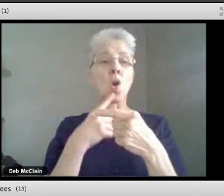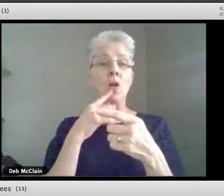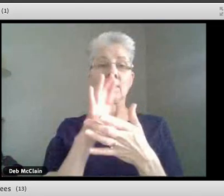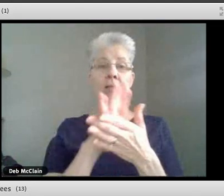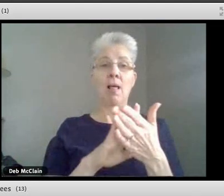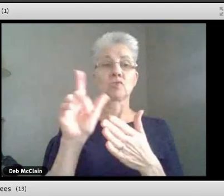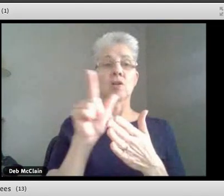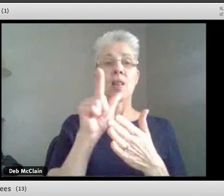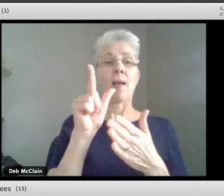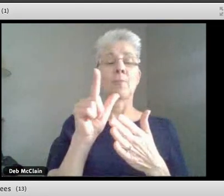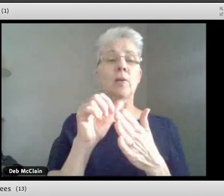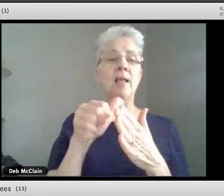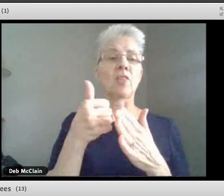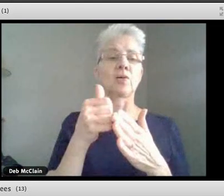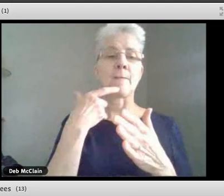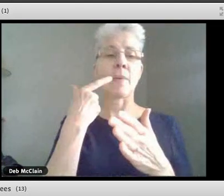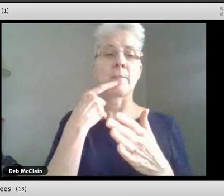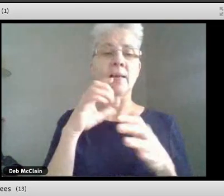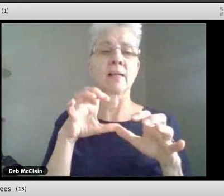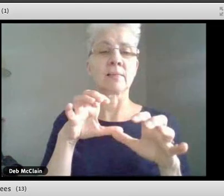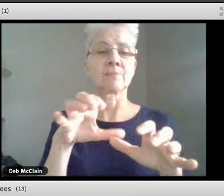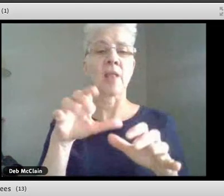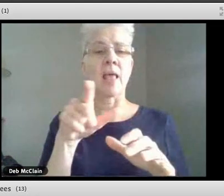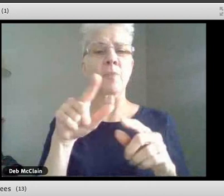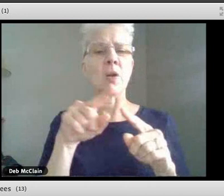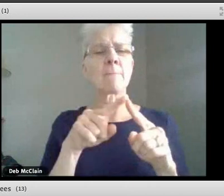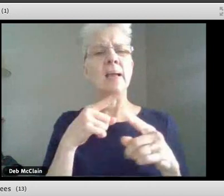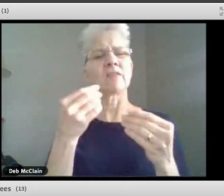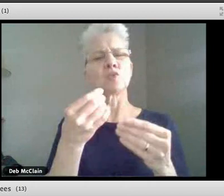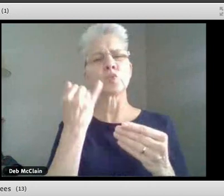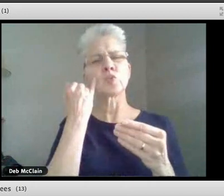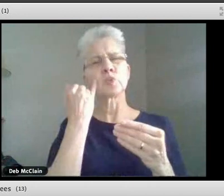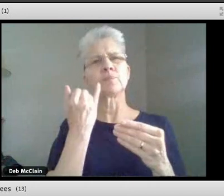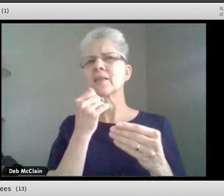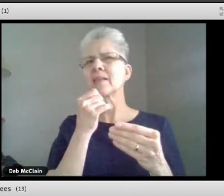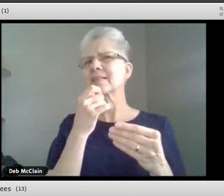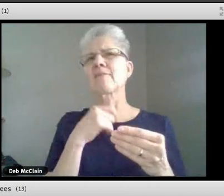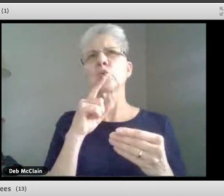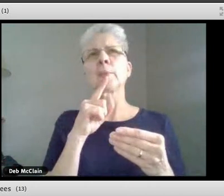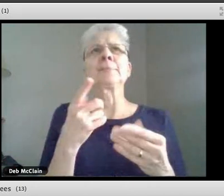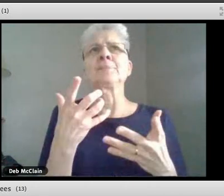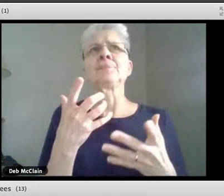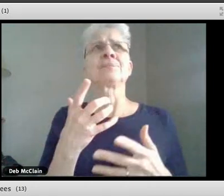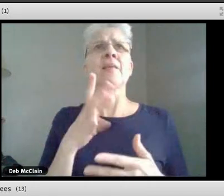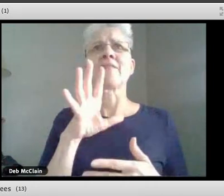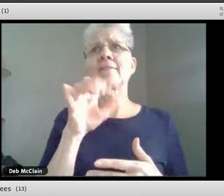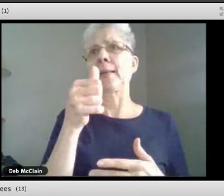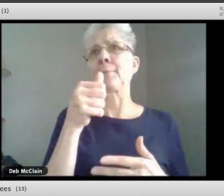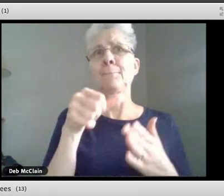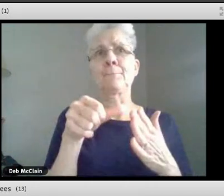but it just kind of gives you... It doesn't have to be, you know, five, 10 pages. It can be one or a half a page, right?